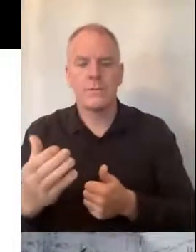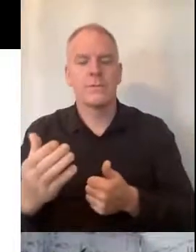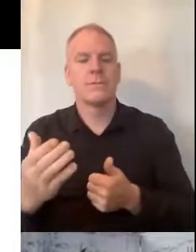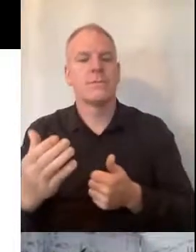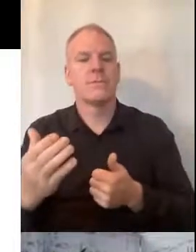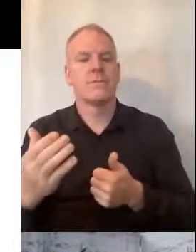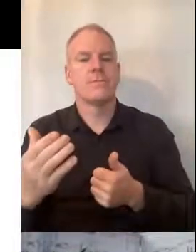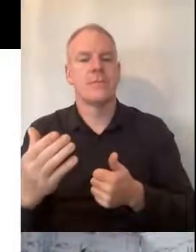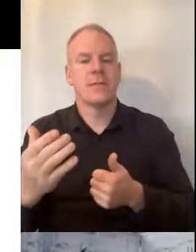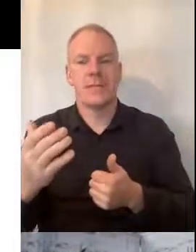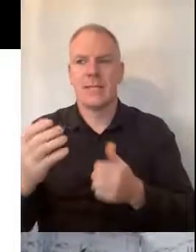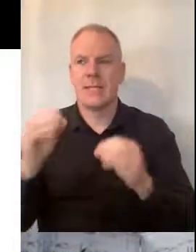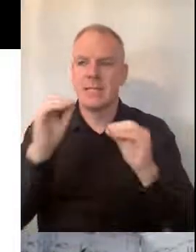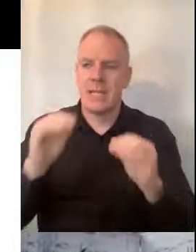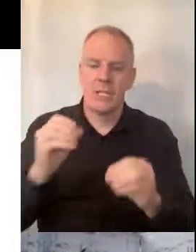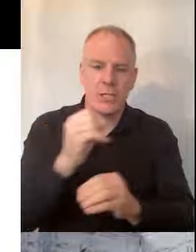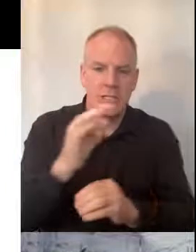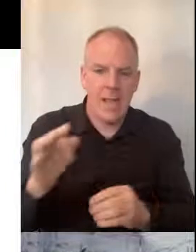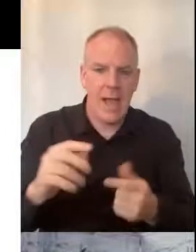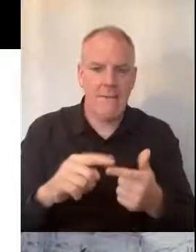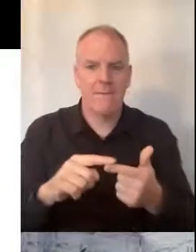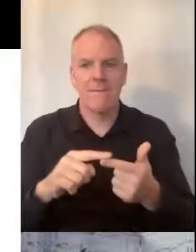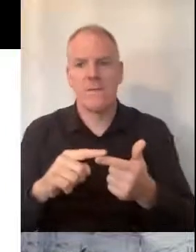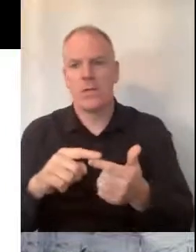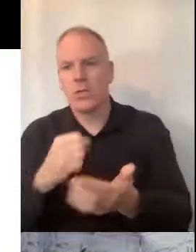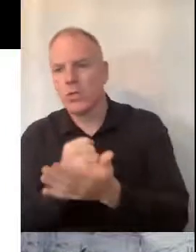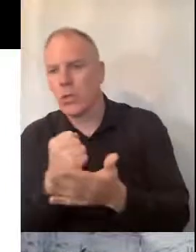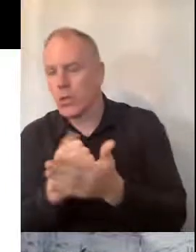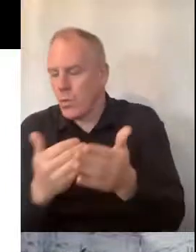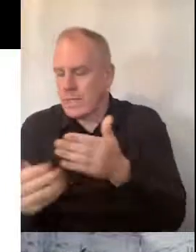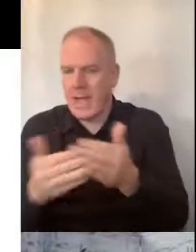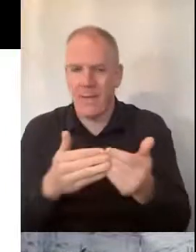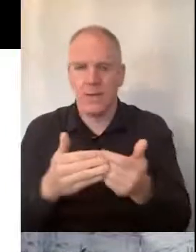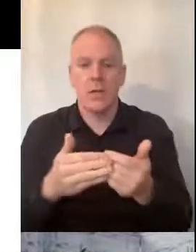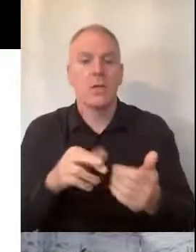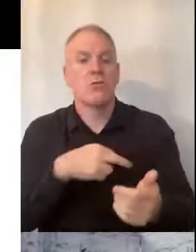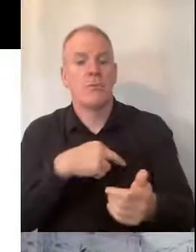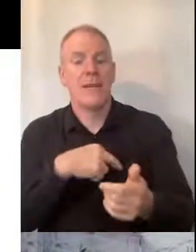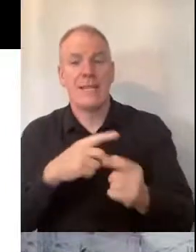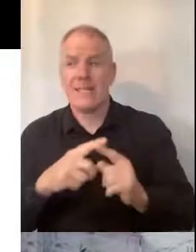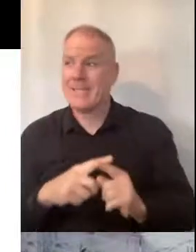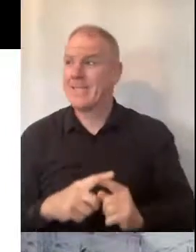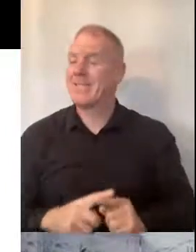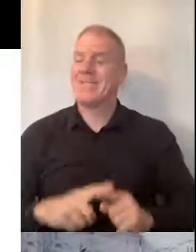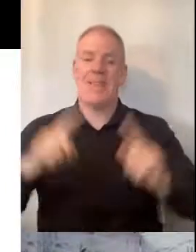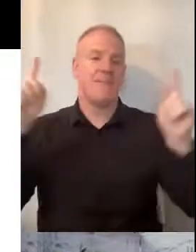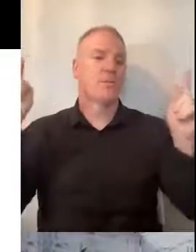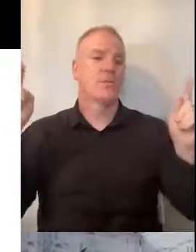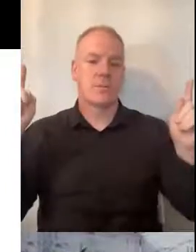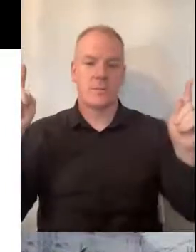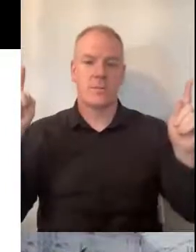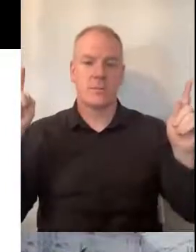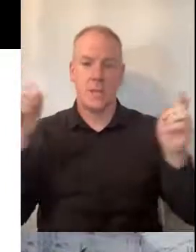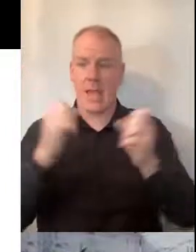the teaching staff are. Whatever you're studying, you basically are so different, and he talks about this.